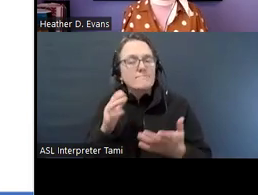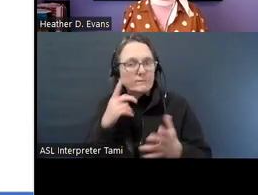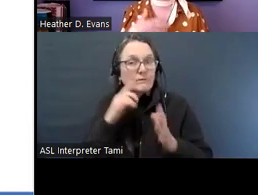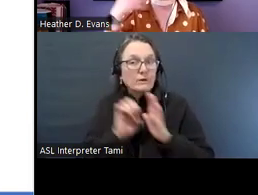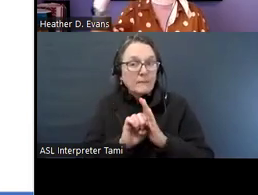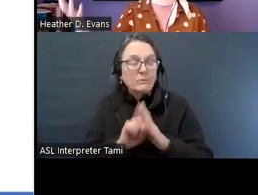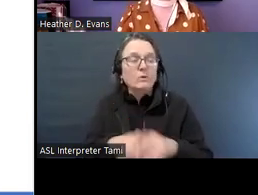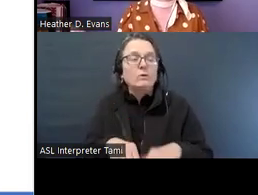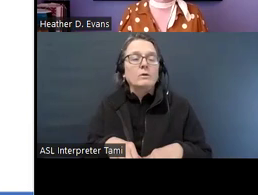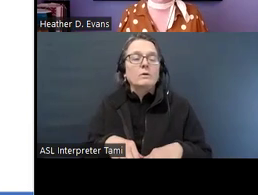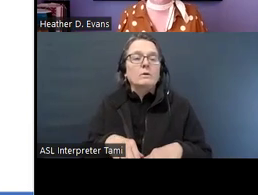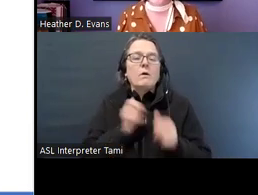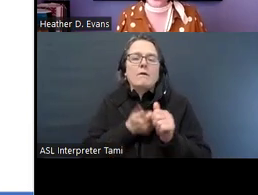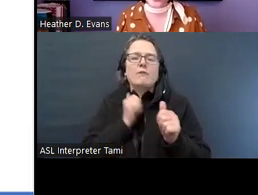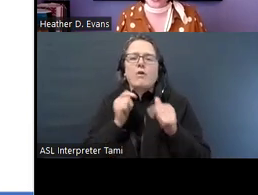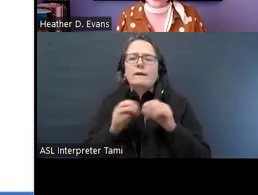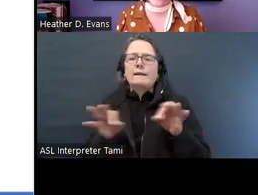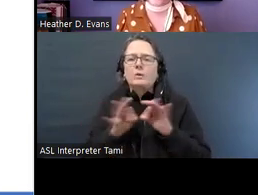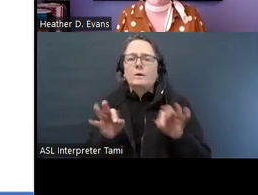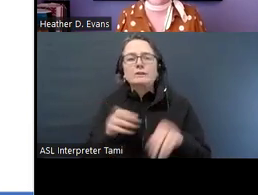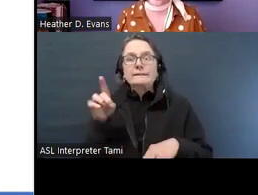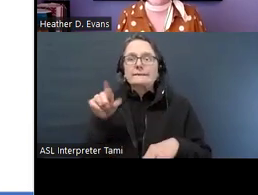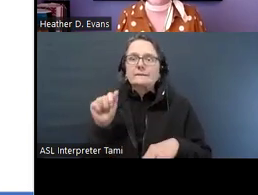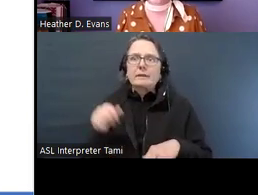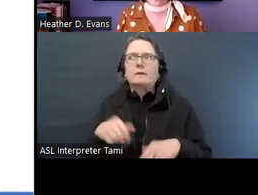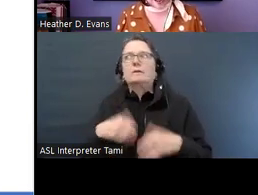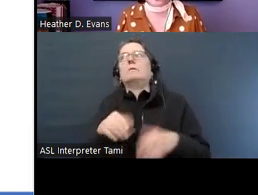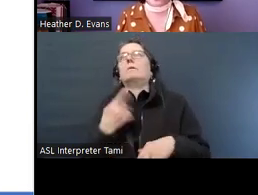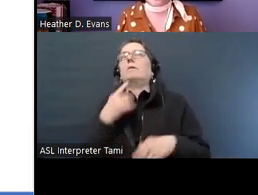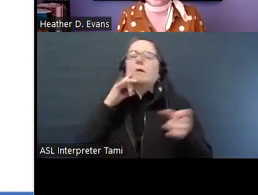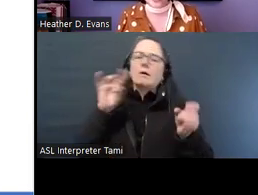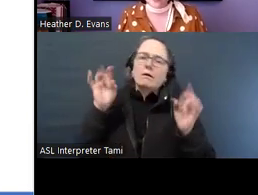is some kind of all-consuming, never-ending tragedy,